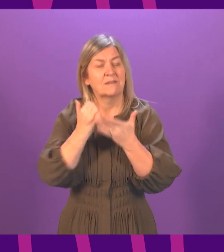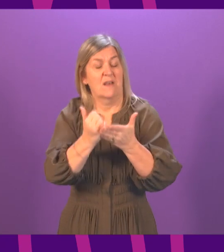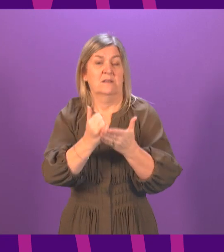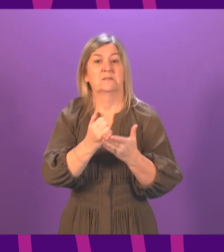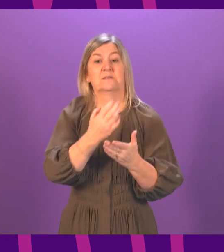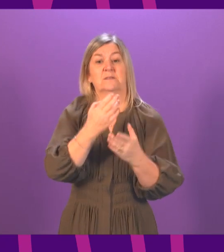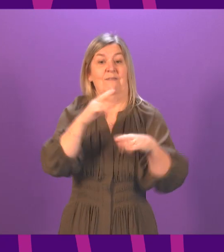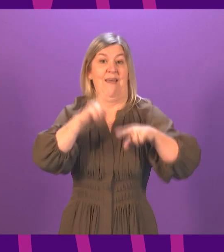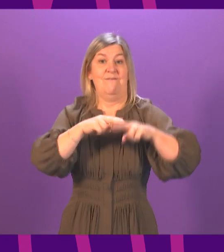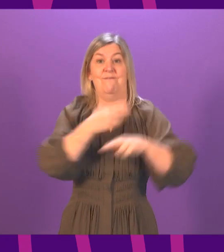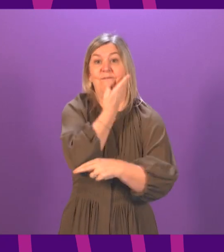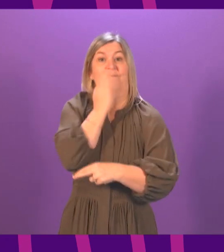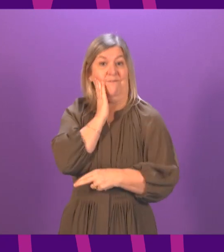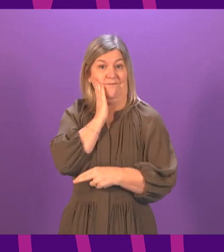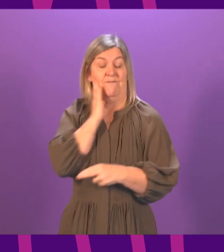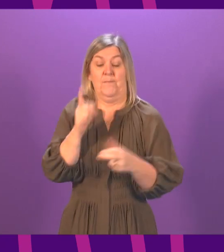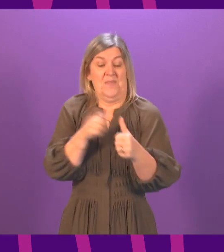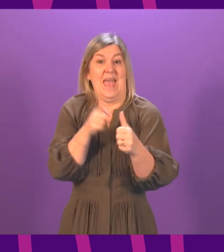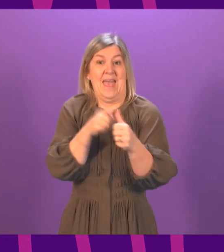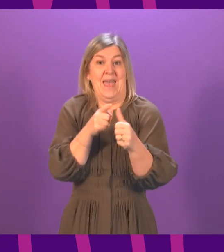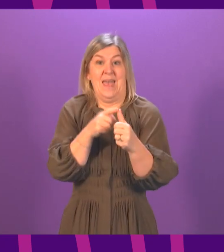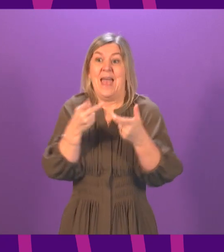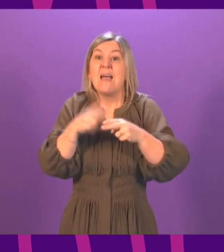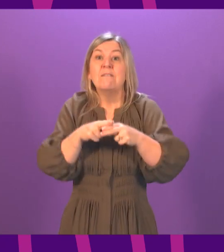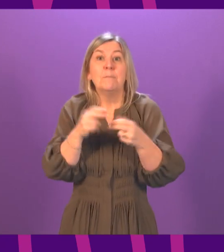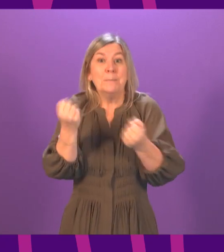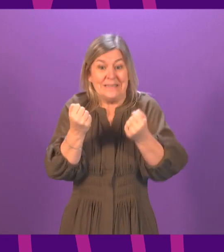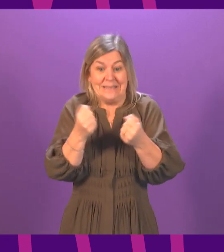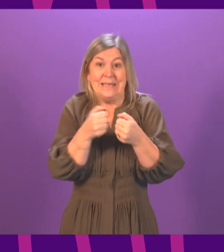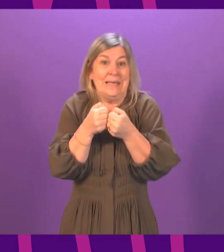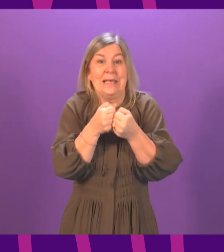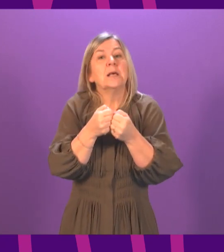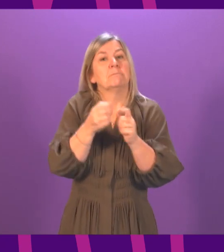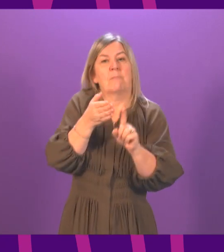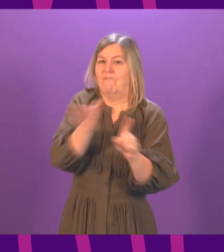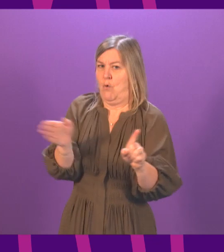shopping; avoid places that are busy; clean hands and surfaces; use 2m distancing